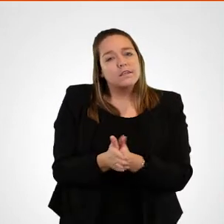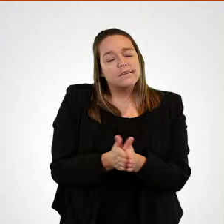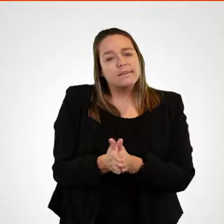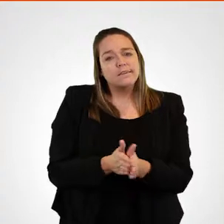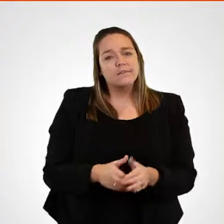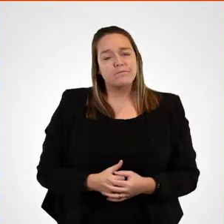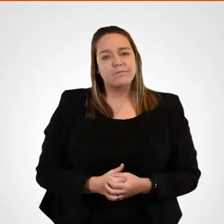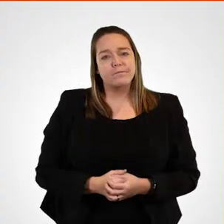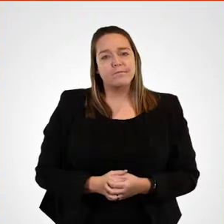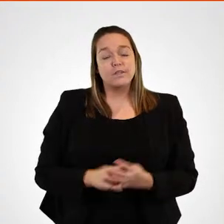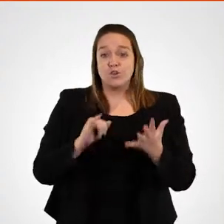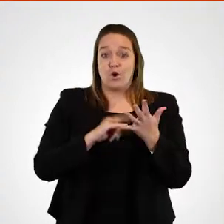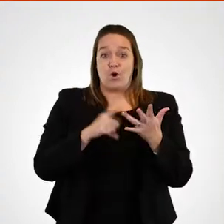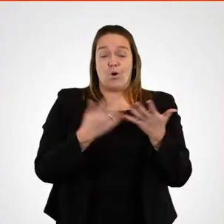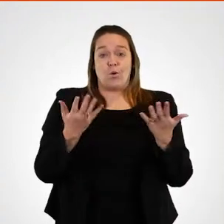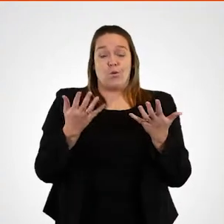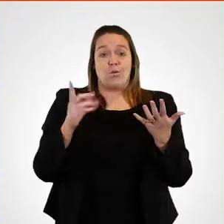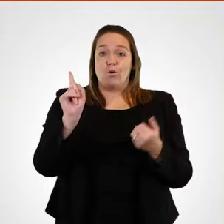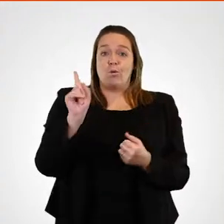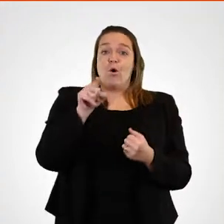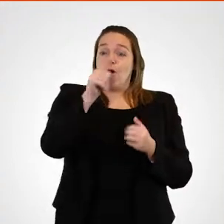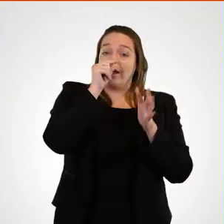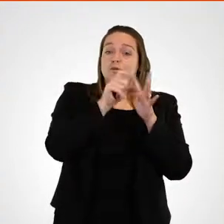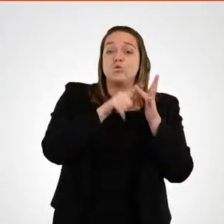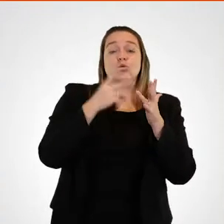So what can you do after reading?